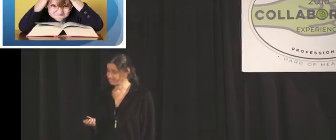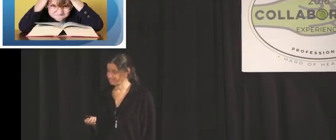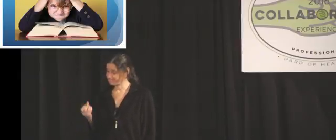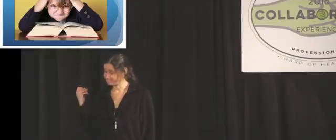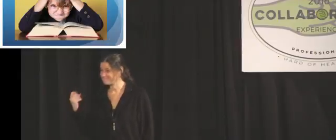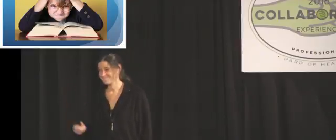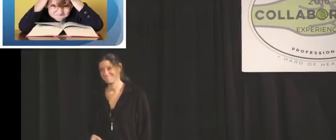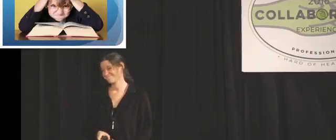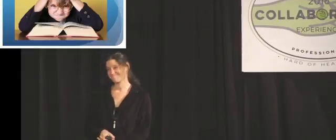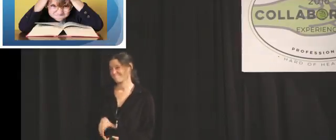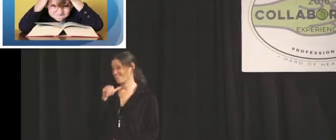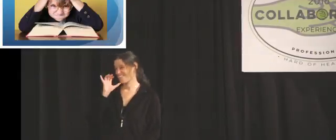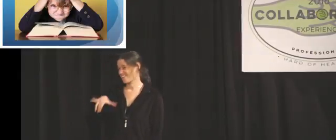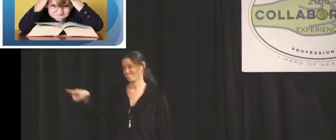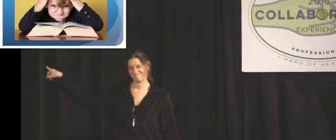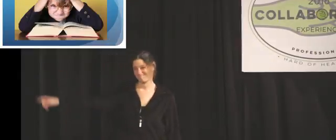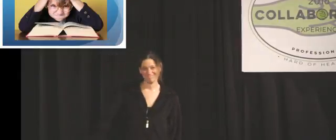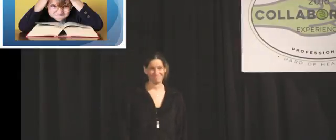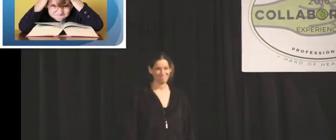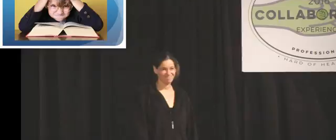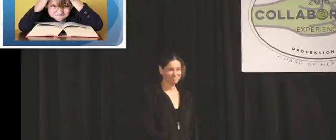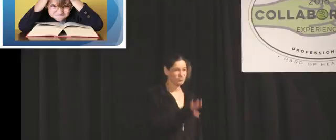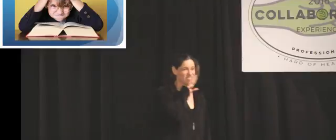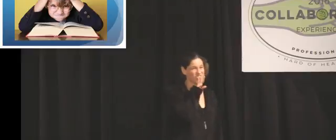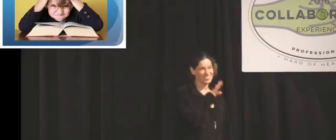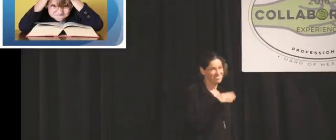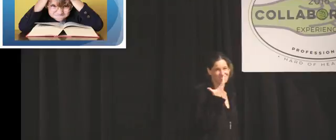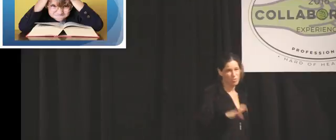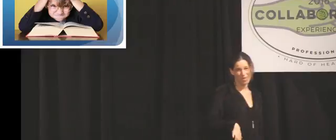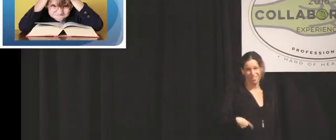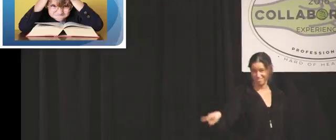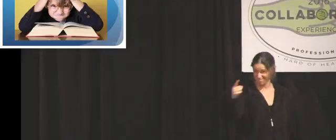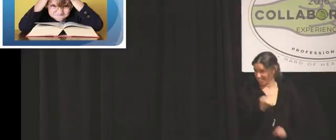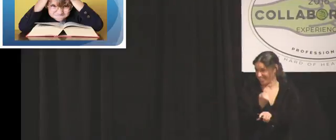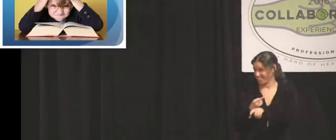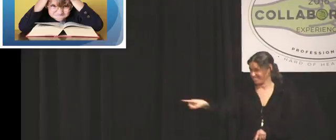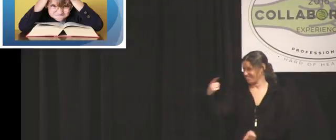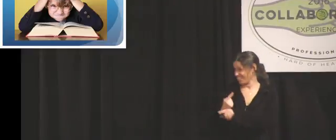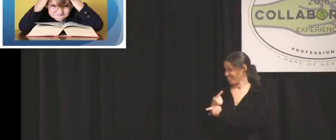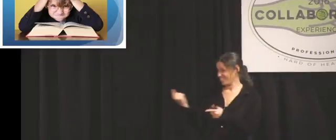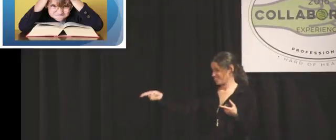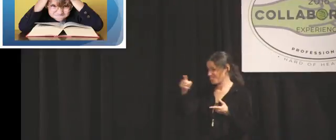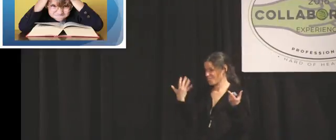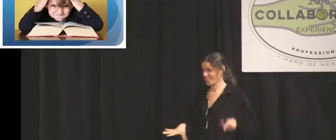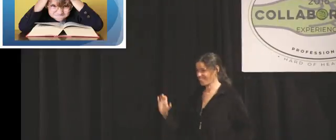Not like this one. We don't want that frustration. I mean, none of us do.